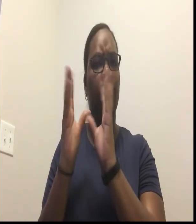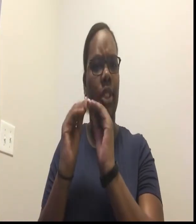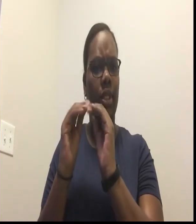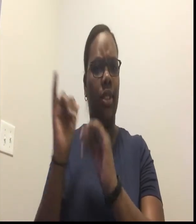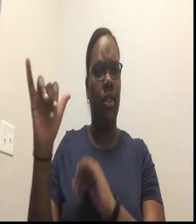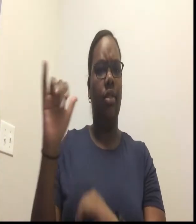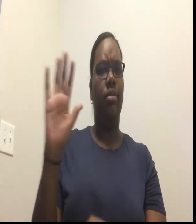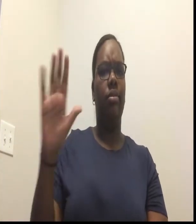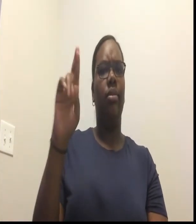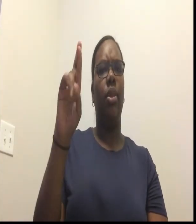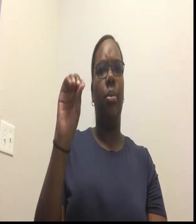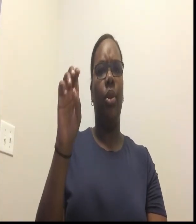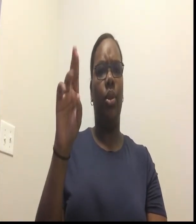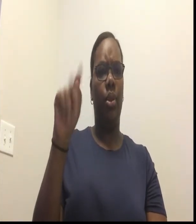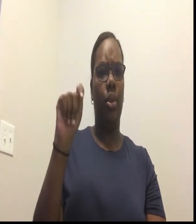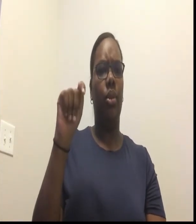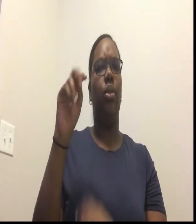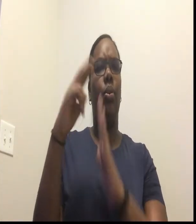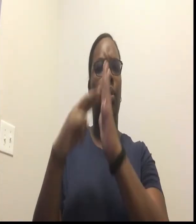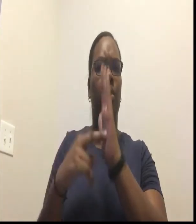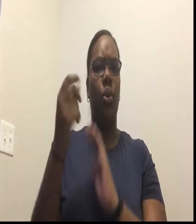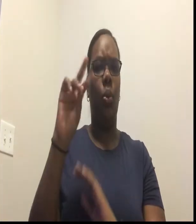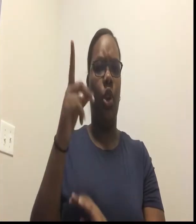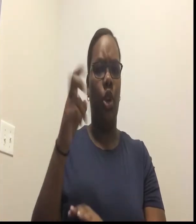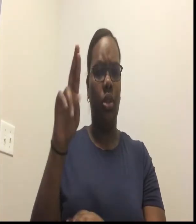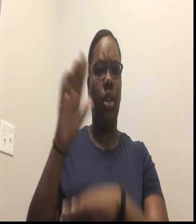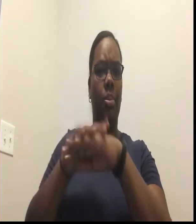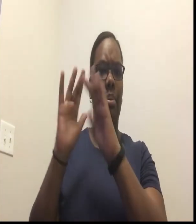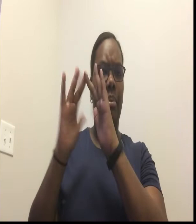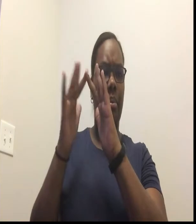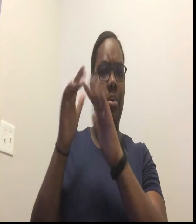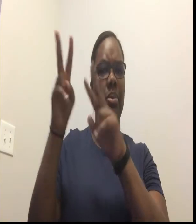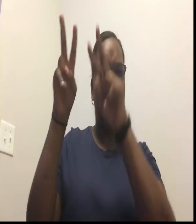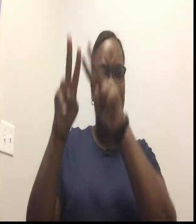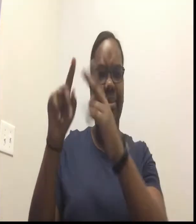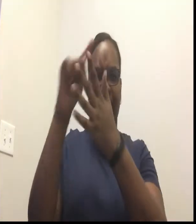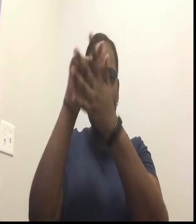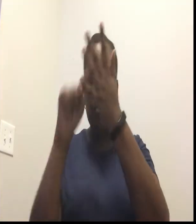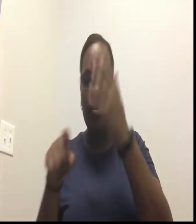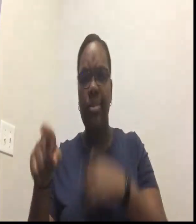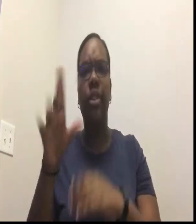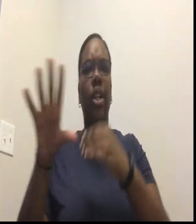materials, and the additional resources that are located on the right side of